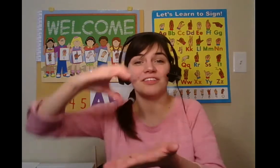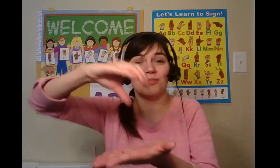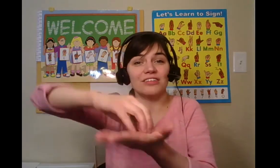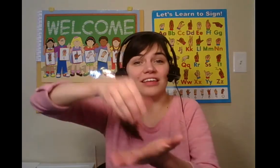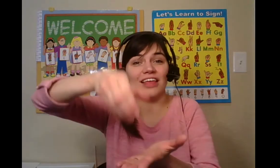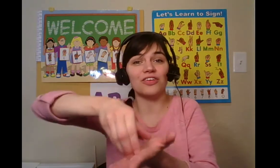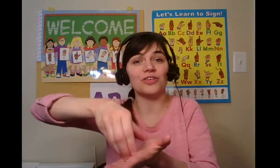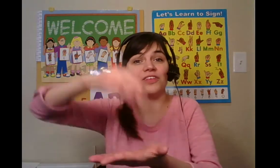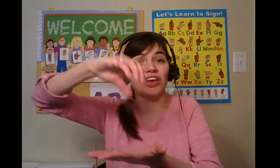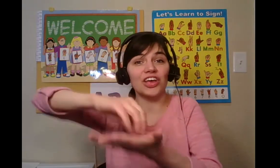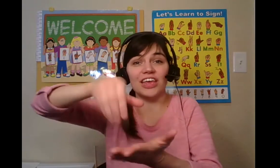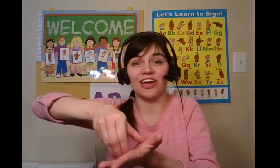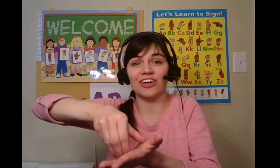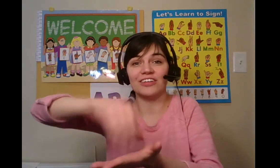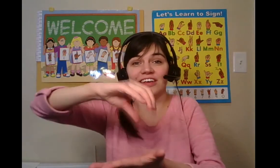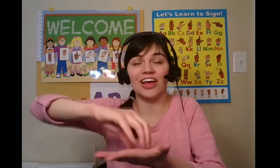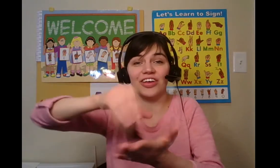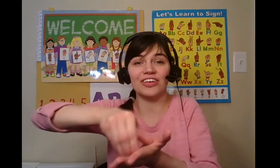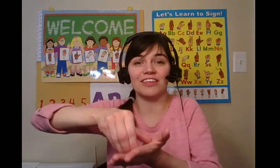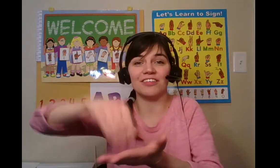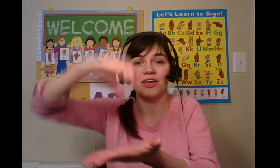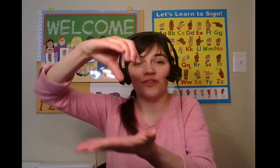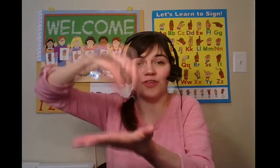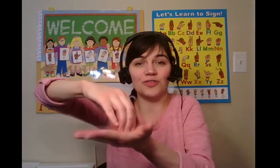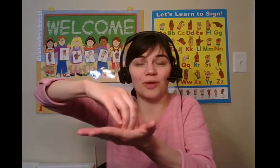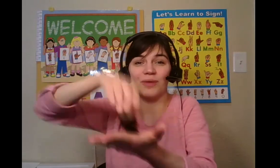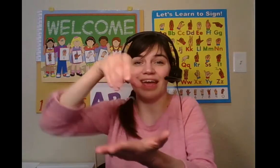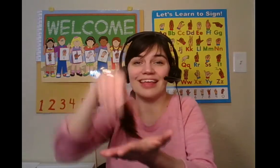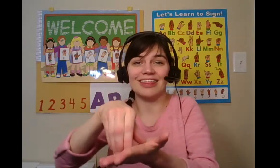pretend like you're using a cookie cutter to cut cookies, first one way, then